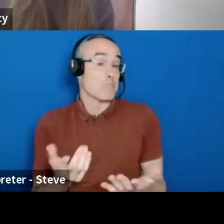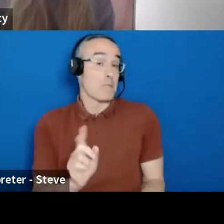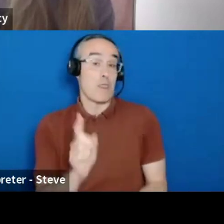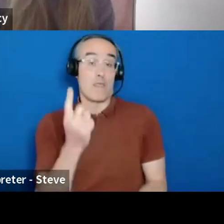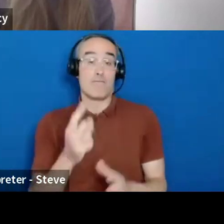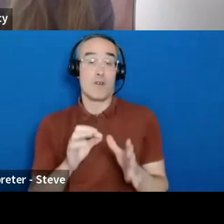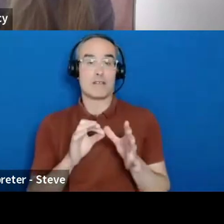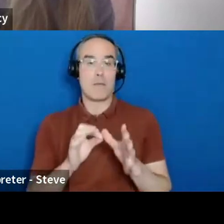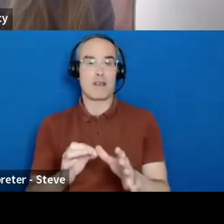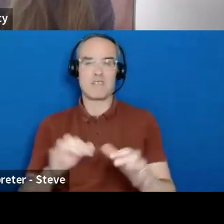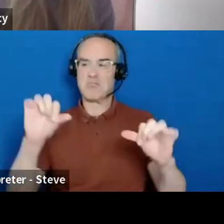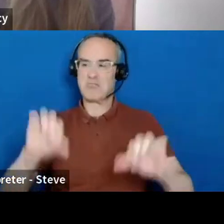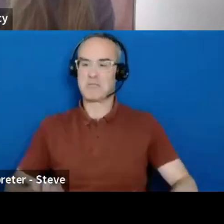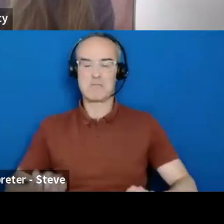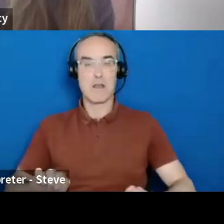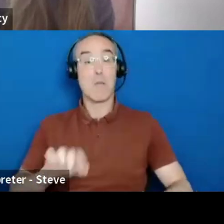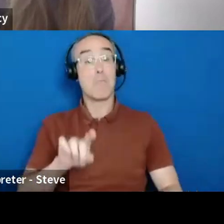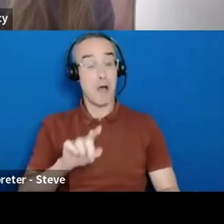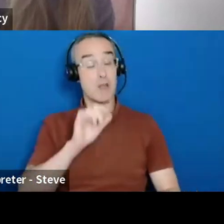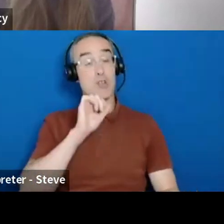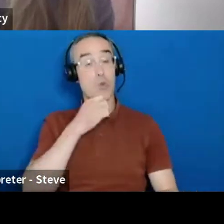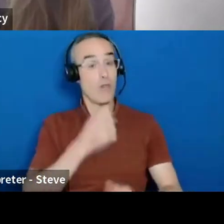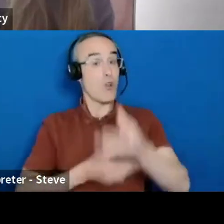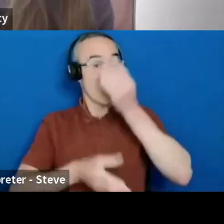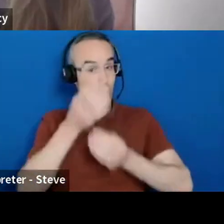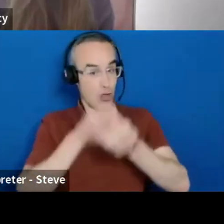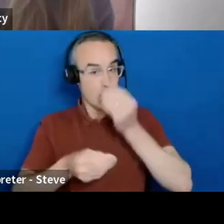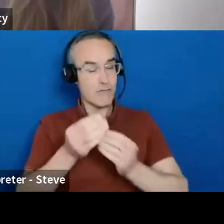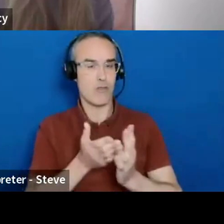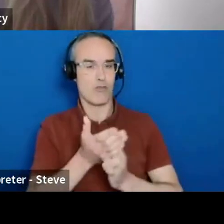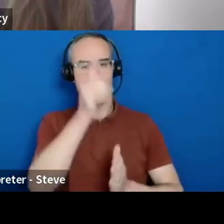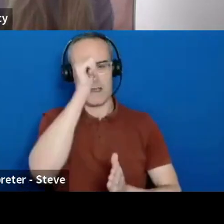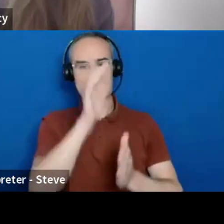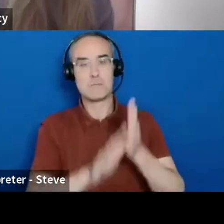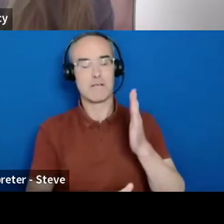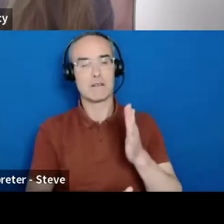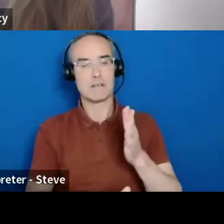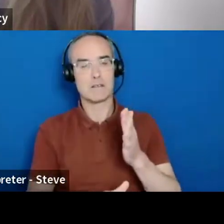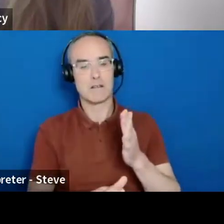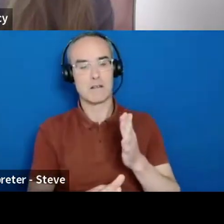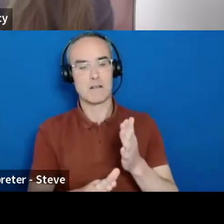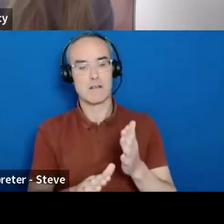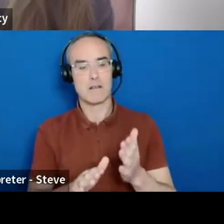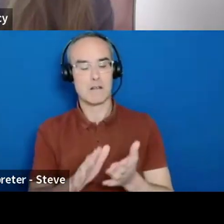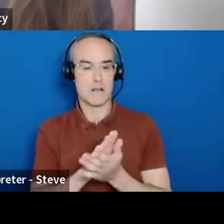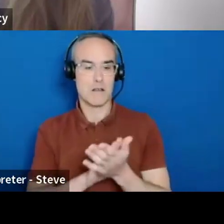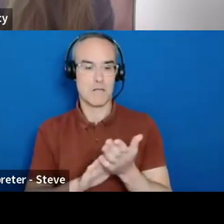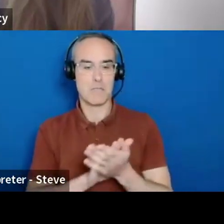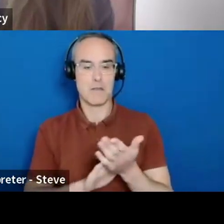but I'm sure that you will learn something from the experience, and it'll give you a, a, sort of